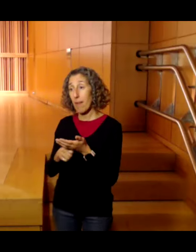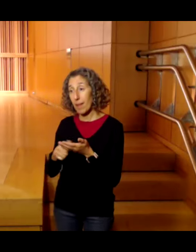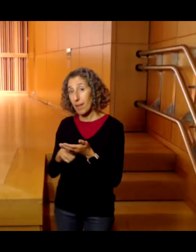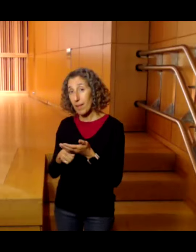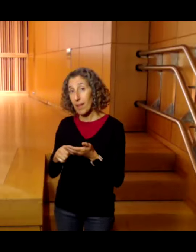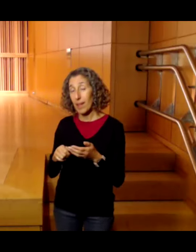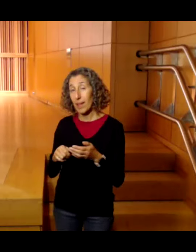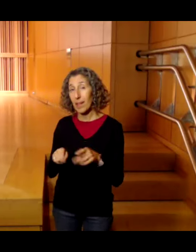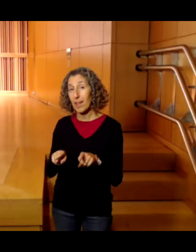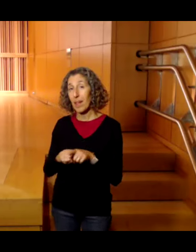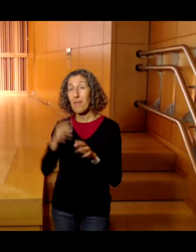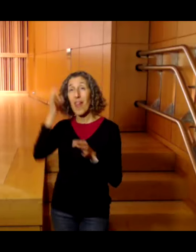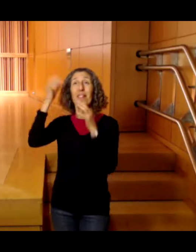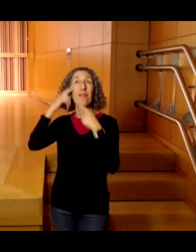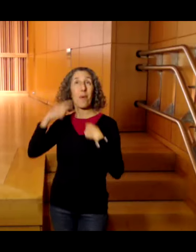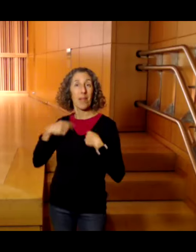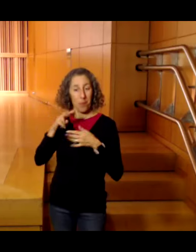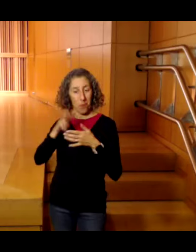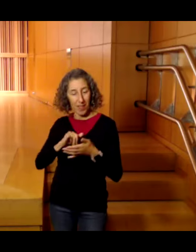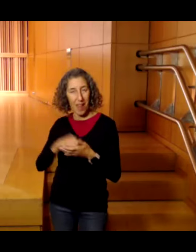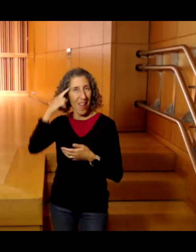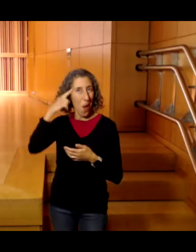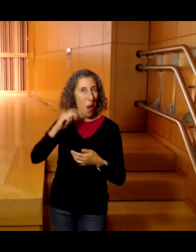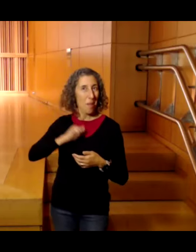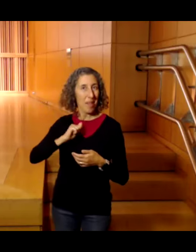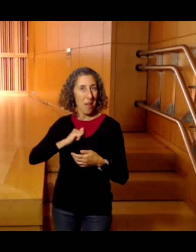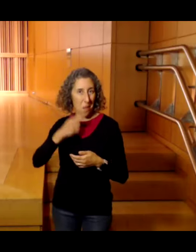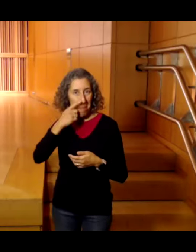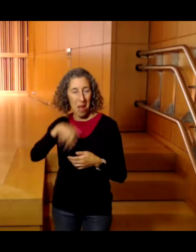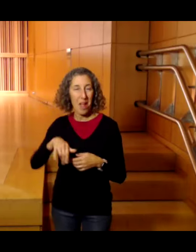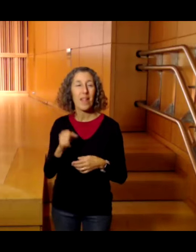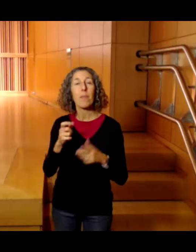Then Billy pulled… James into his lap.